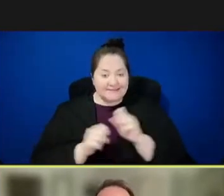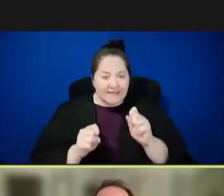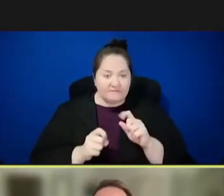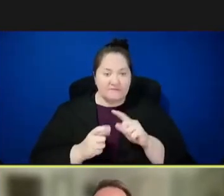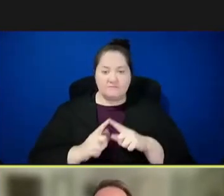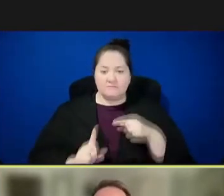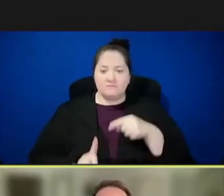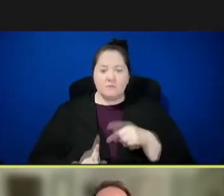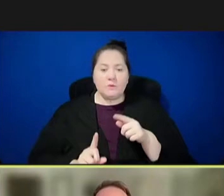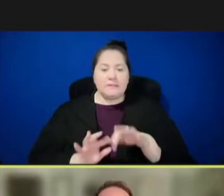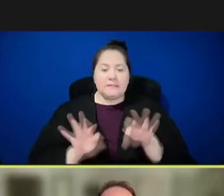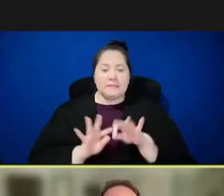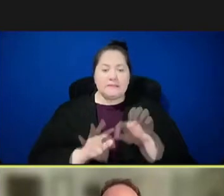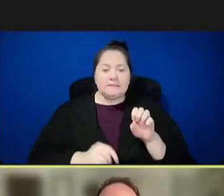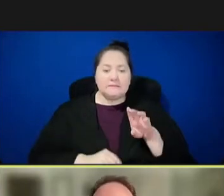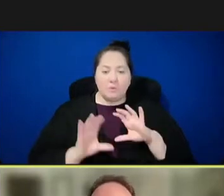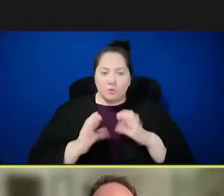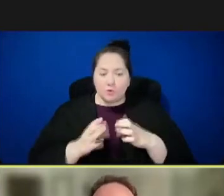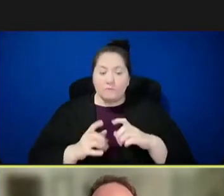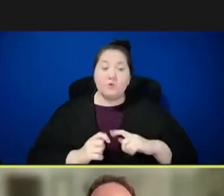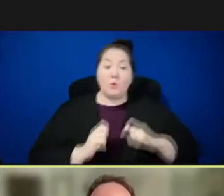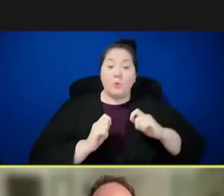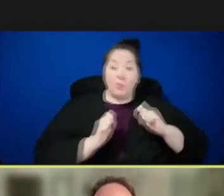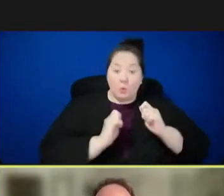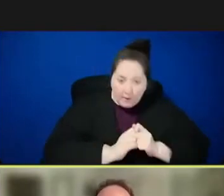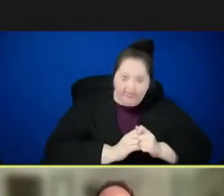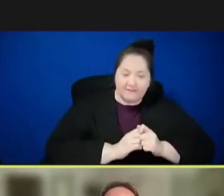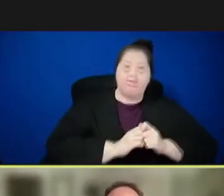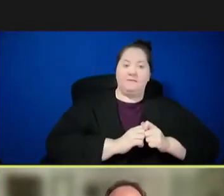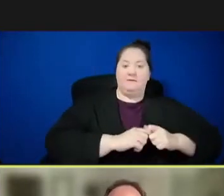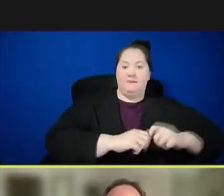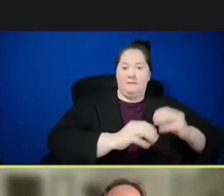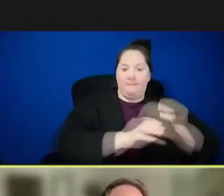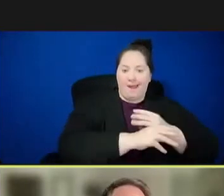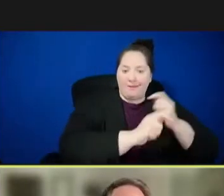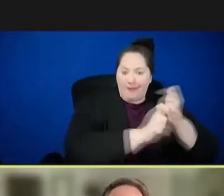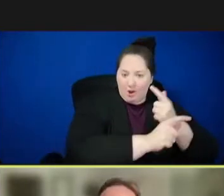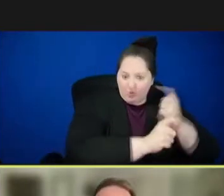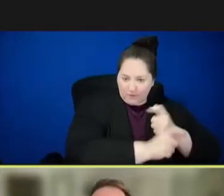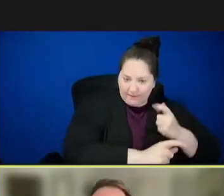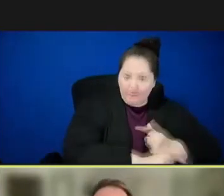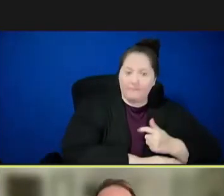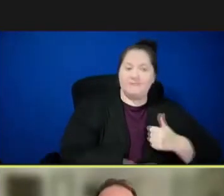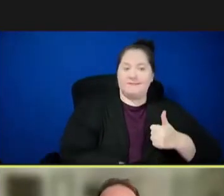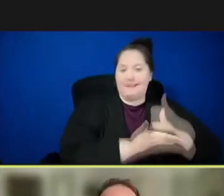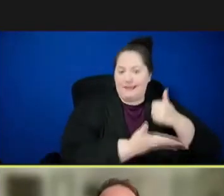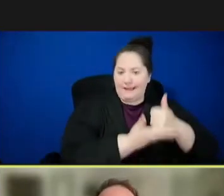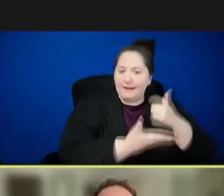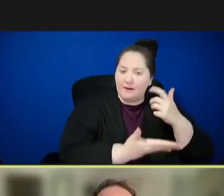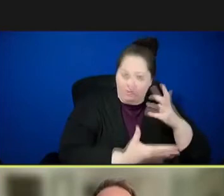with algorithms that help us parse out the selection of participants? And so,